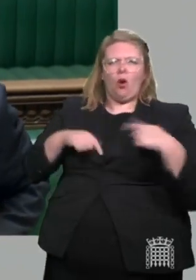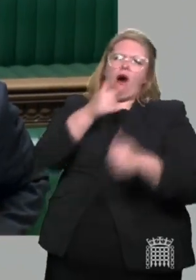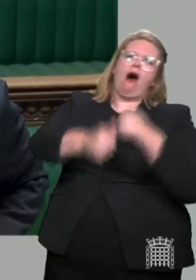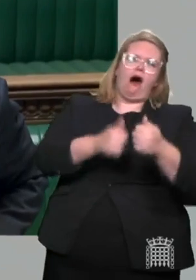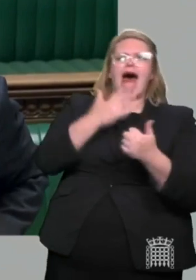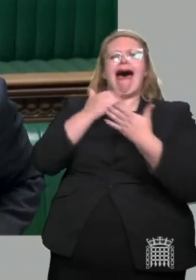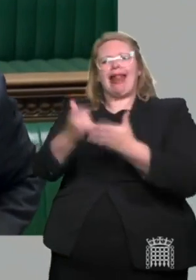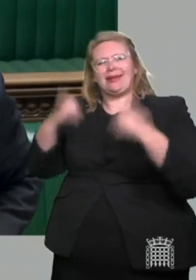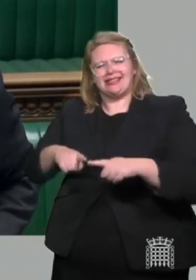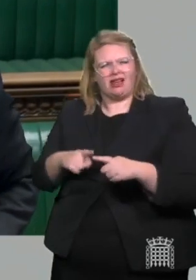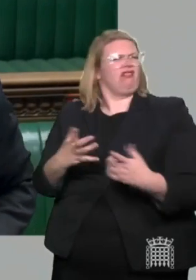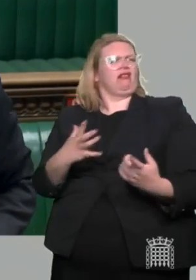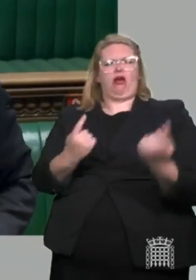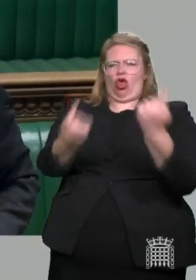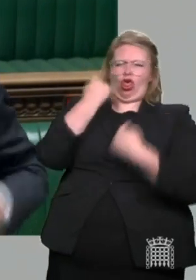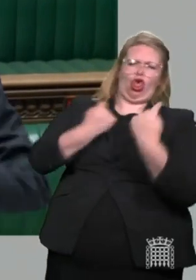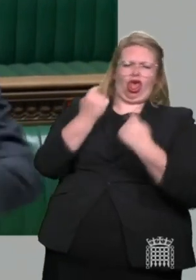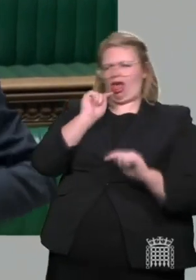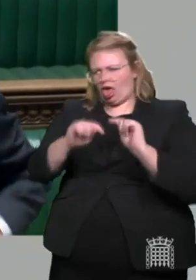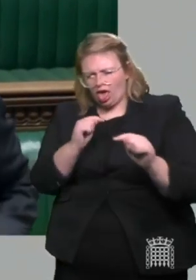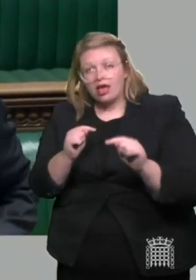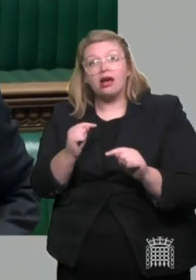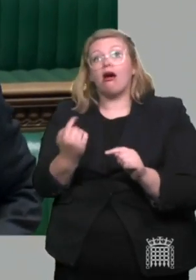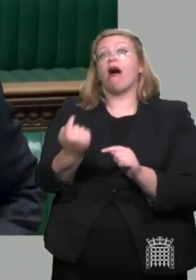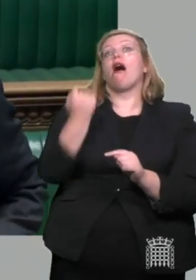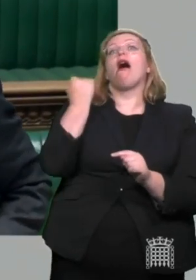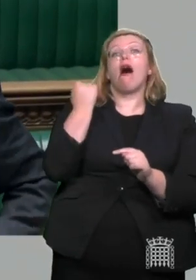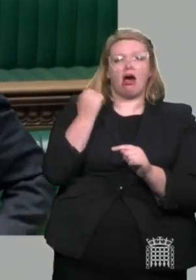that they were actually attacking Kate Bingham, saying she was a crony when she helped to set up